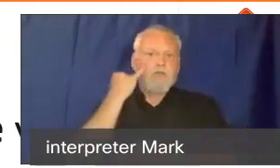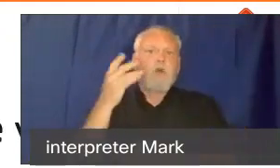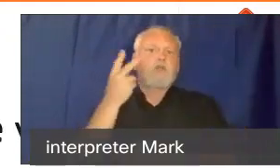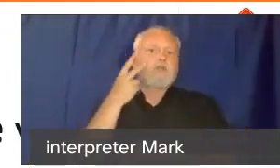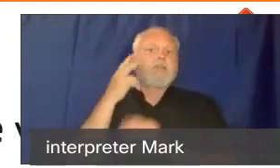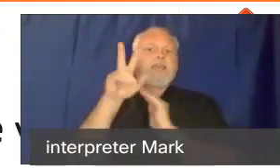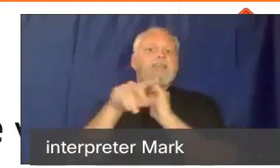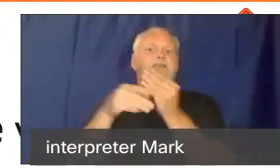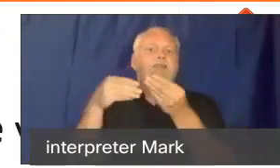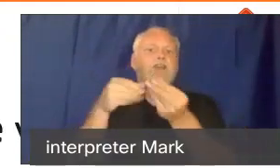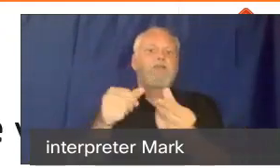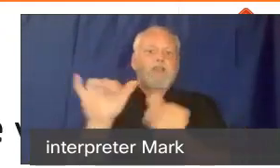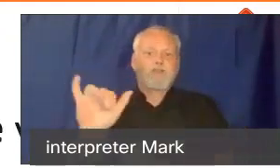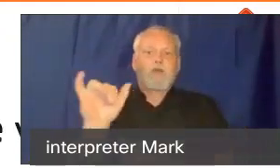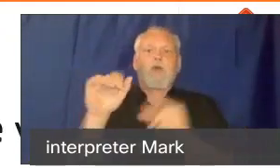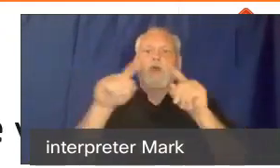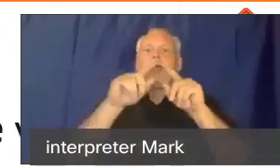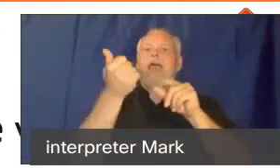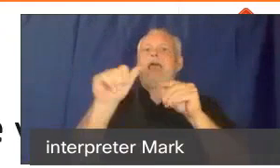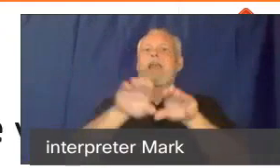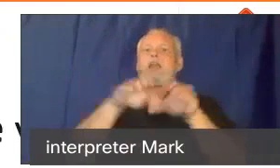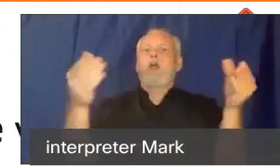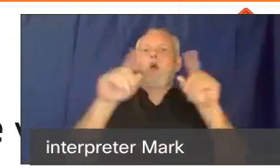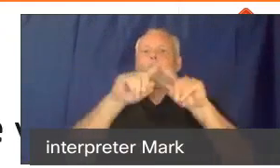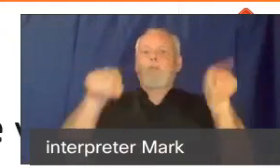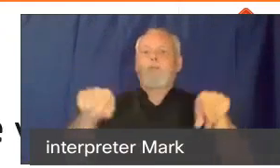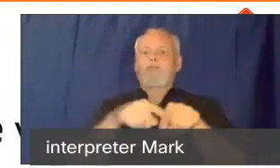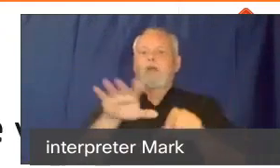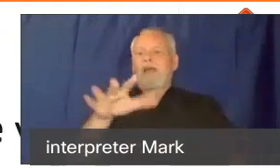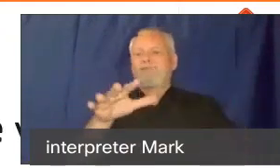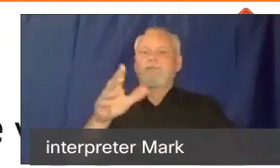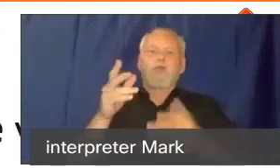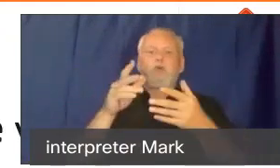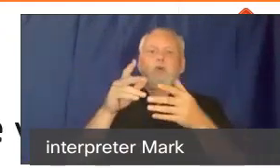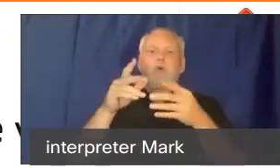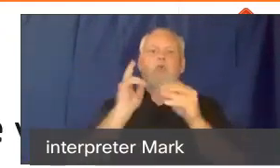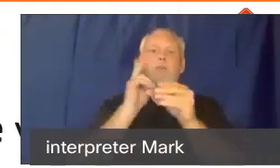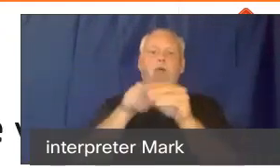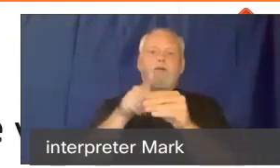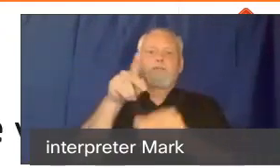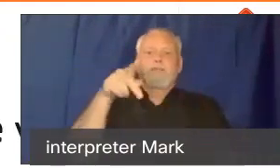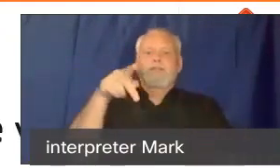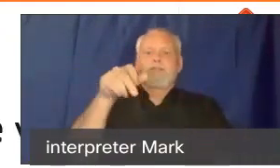By panel, I mean, any open boxes similar to the participant's panel, shown on the images on the side.